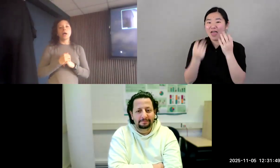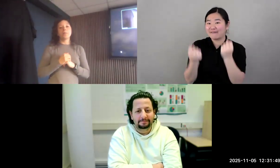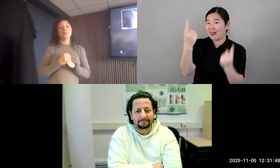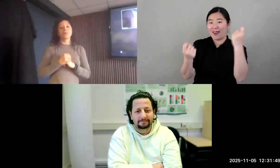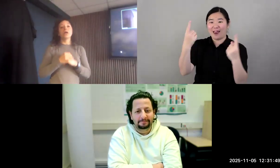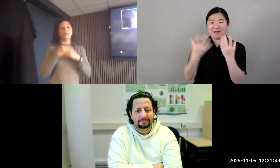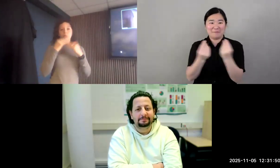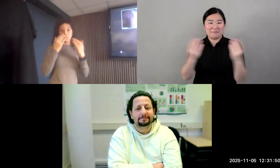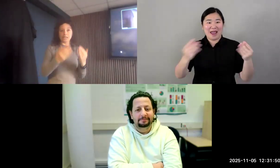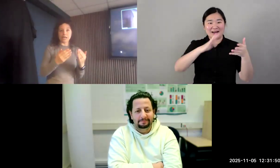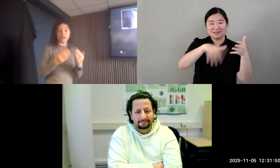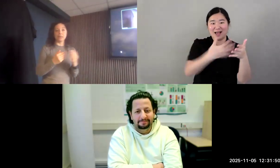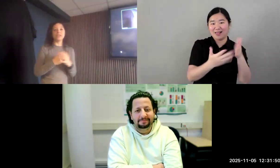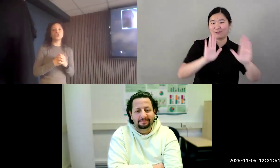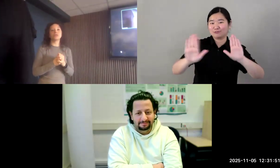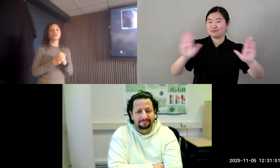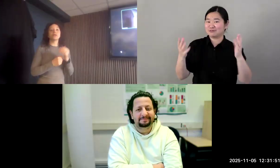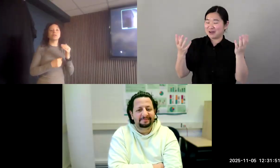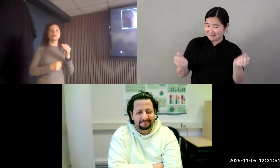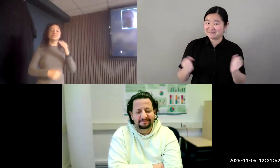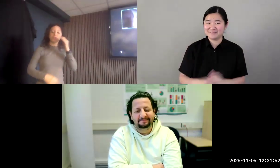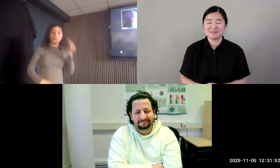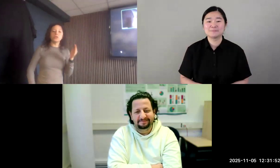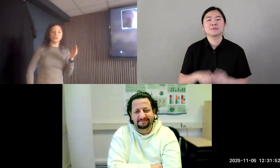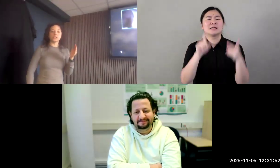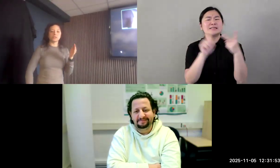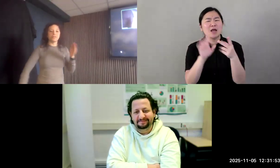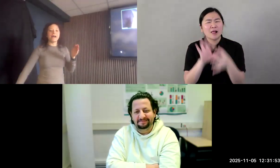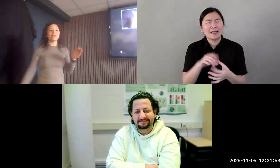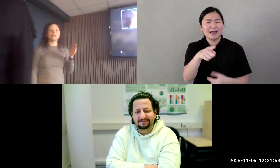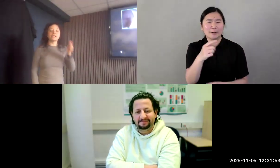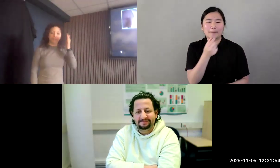as I mentioned, the stimulus, the fact that it's.